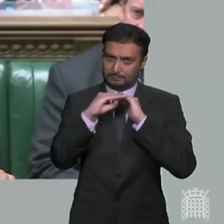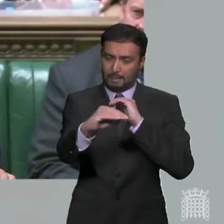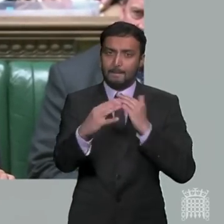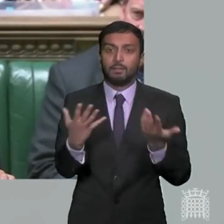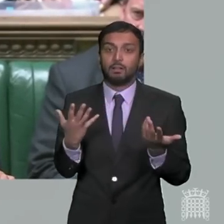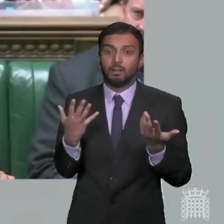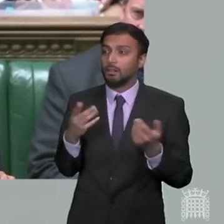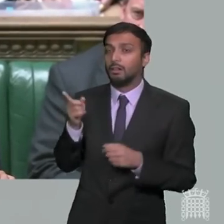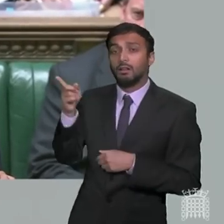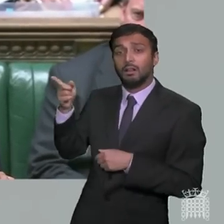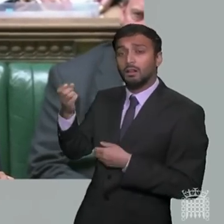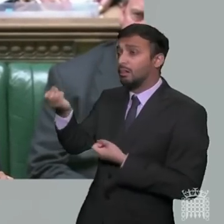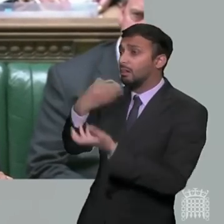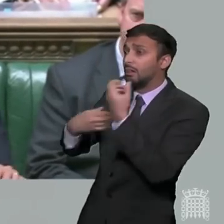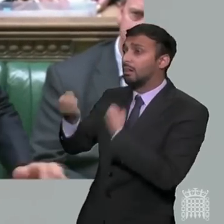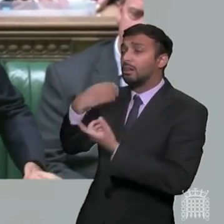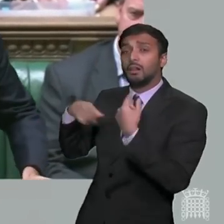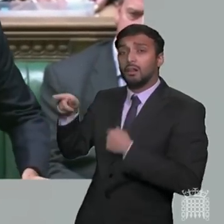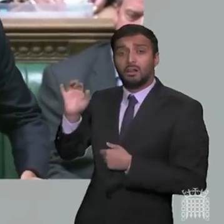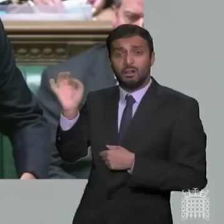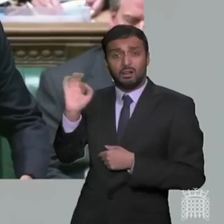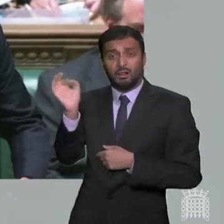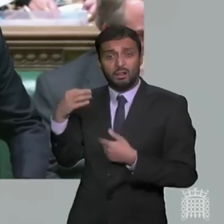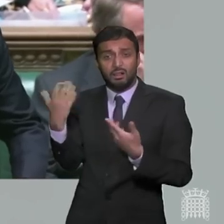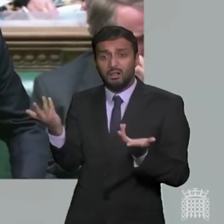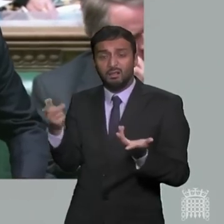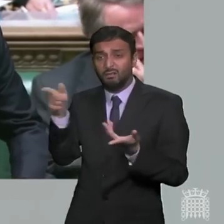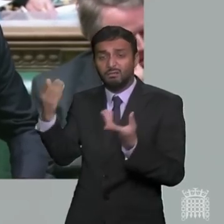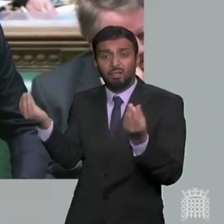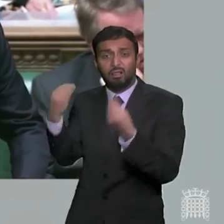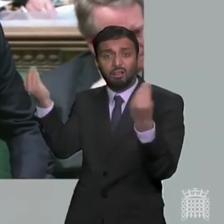and no substance, because there is no plan.